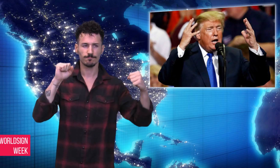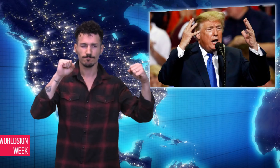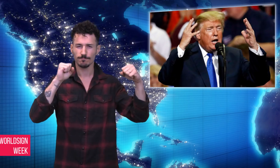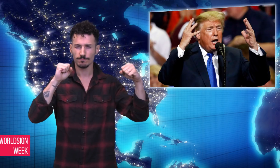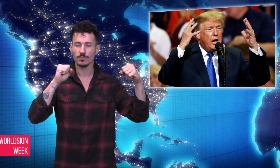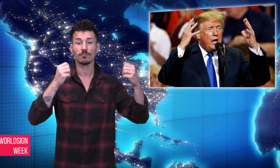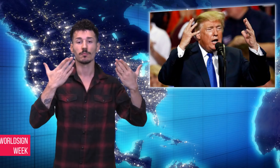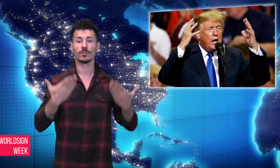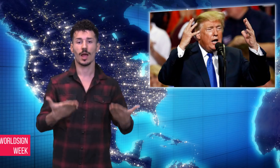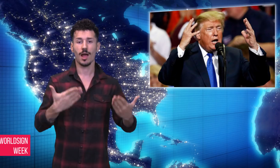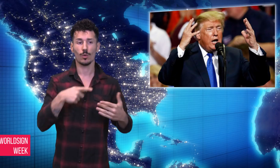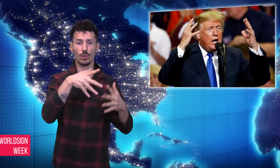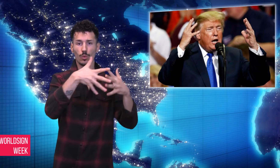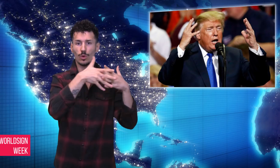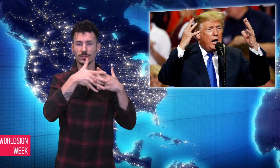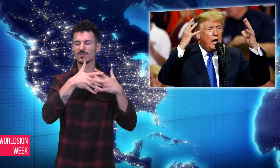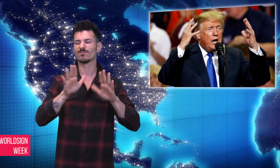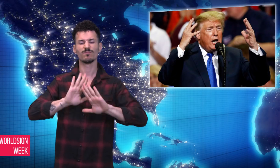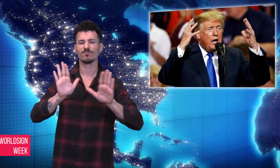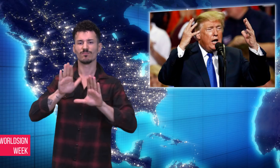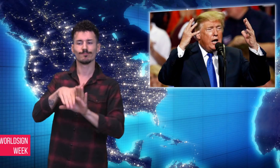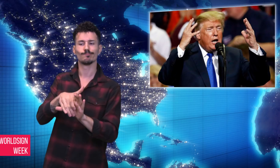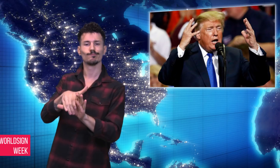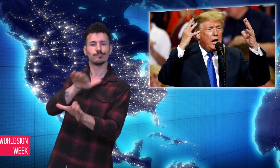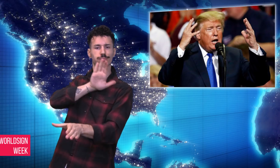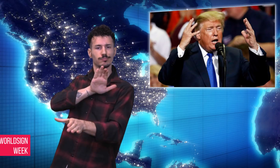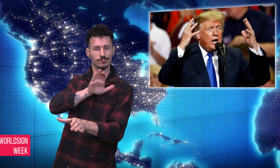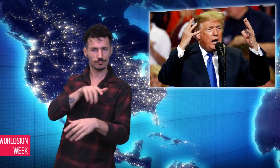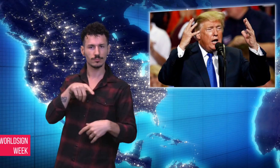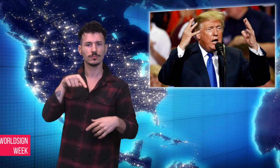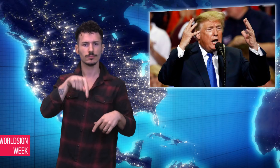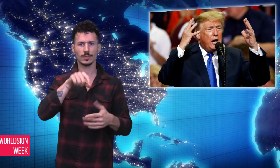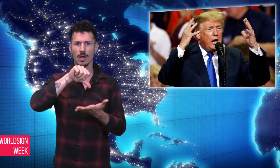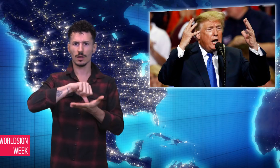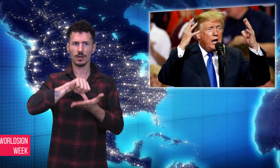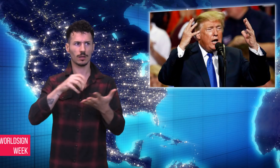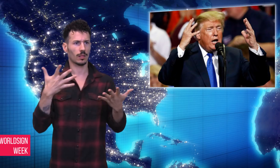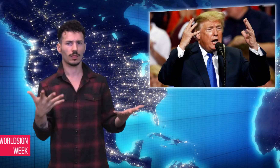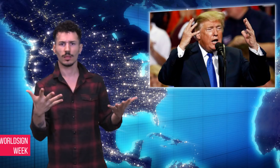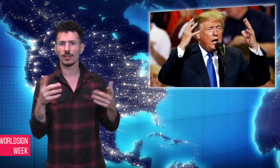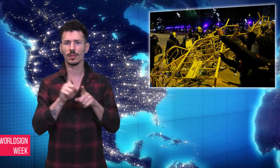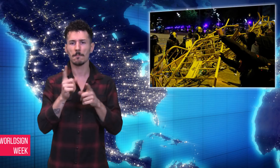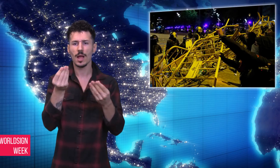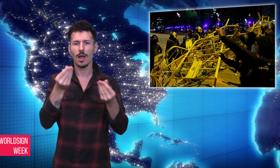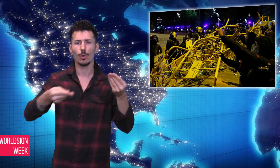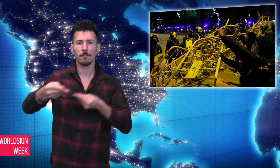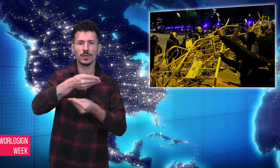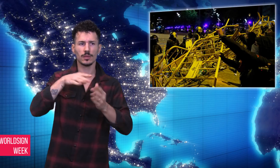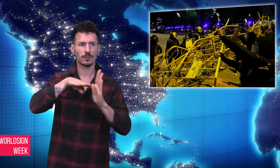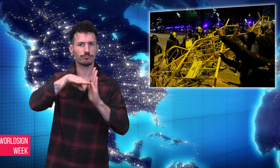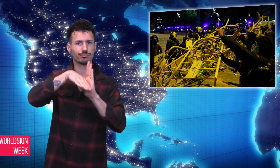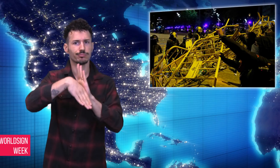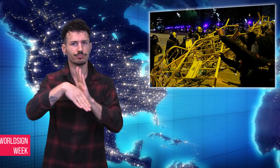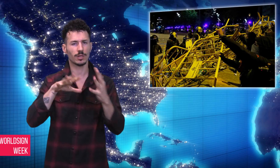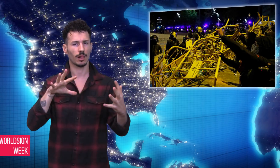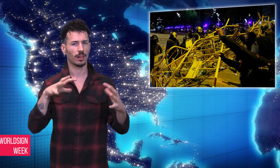economy. U.S. sanctions targeting Iran oil industry also